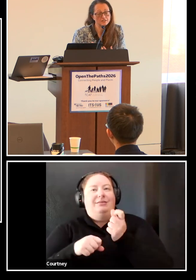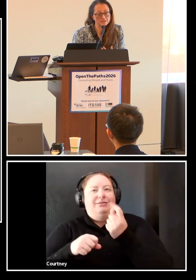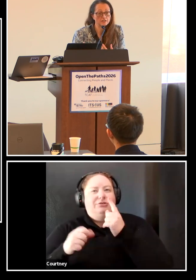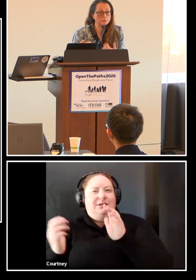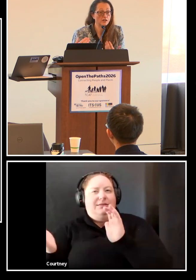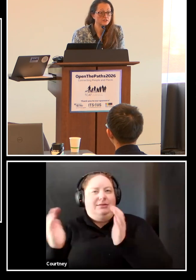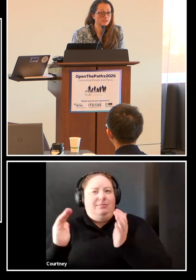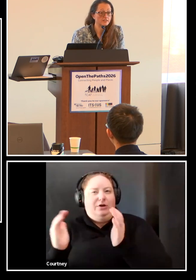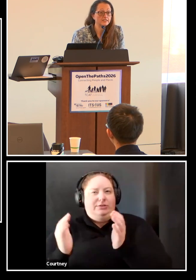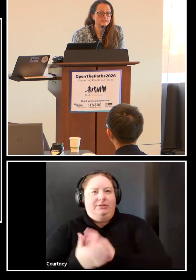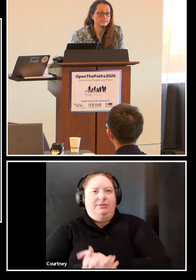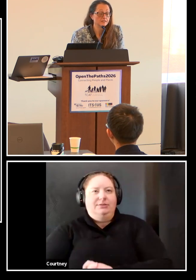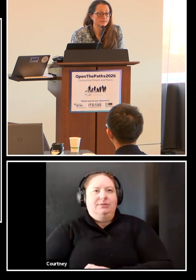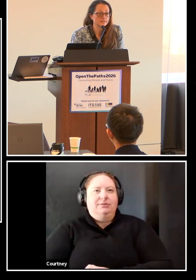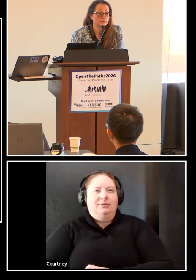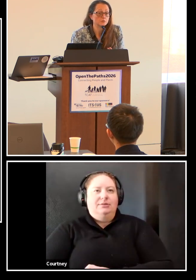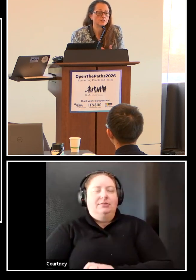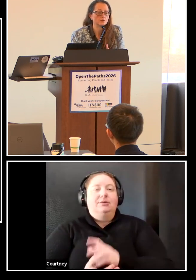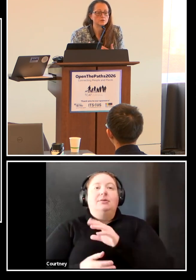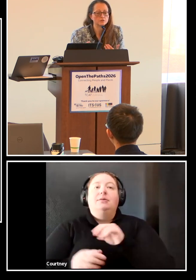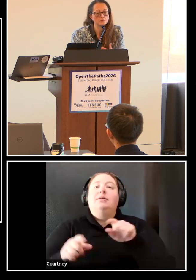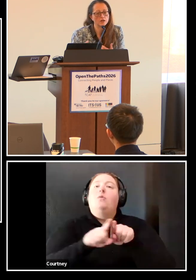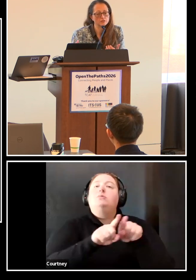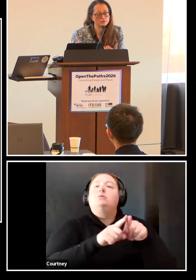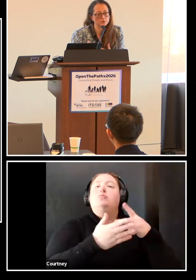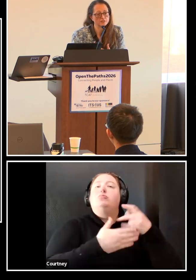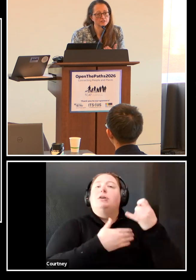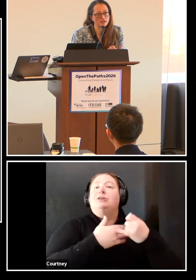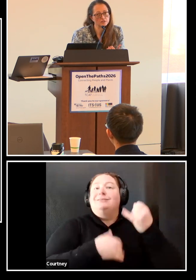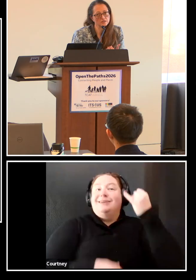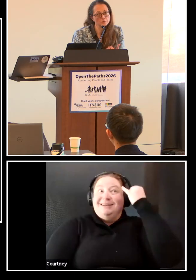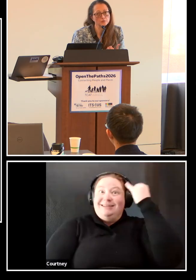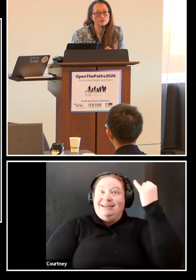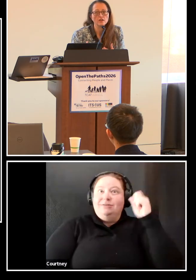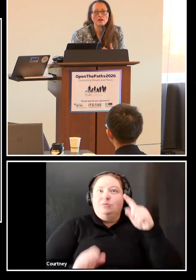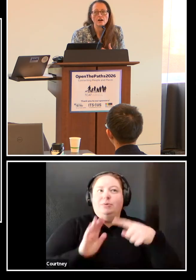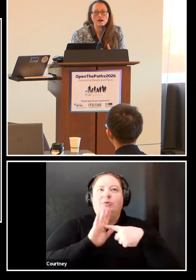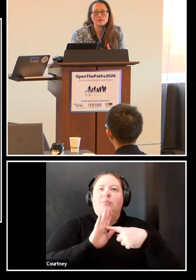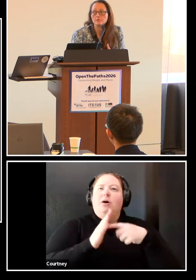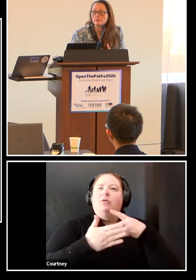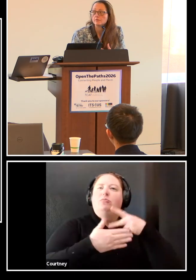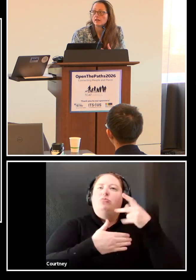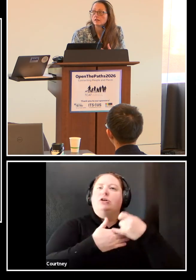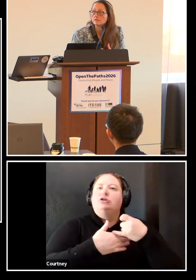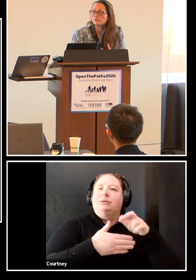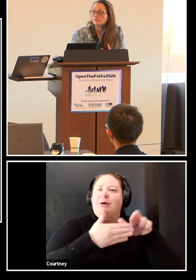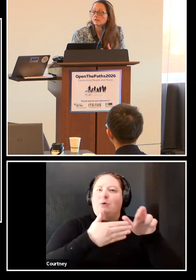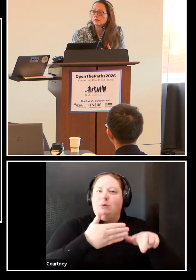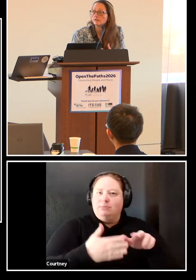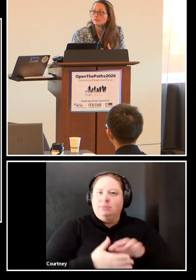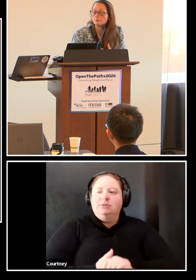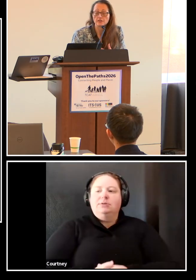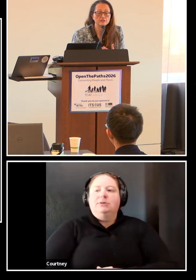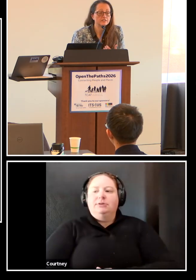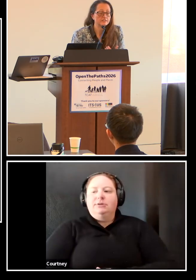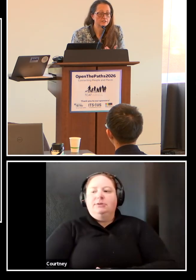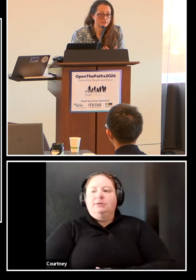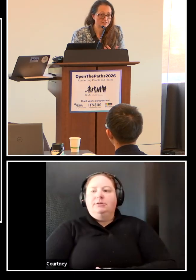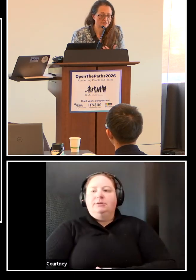like we said project ideas to be able to model the project outcomes. Um and uh prioritization